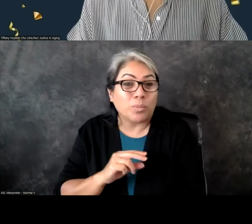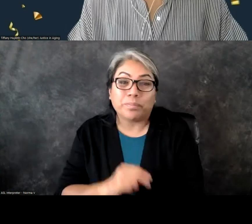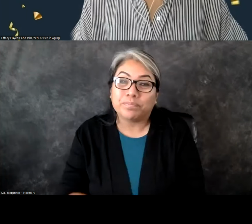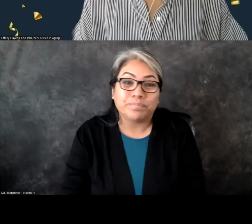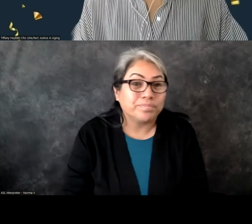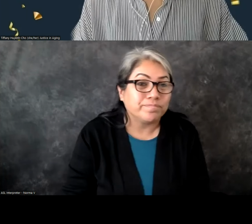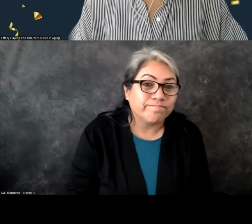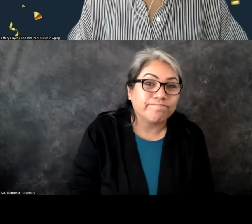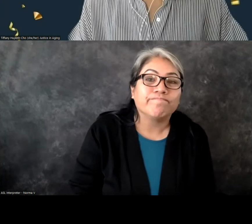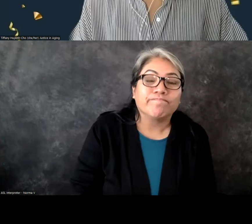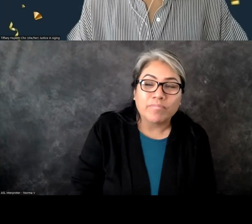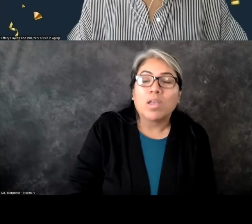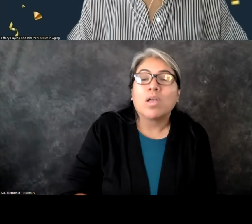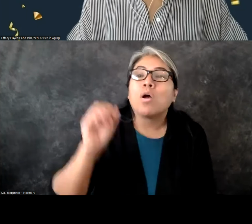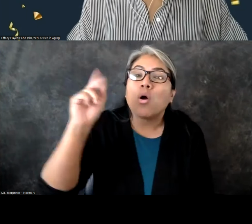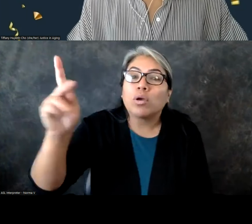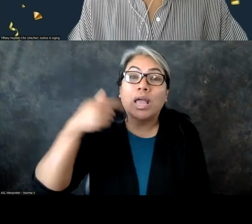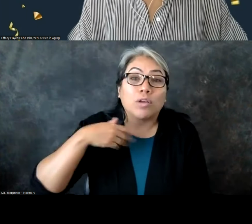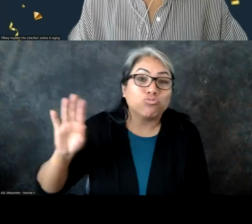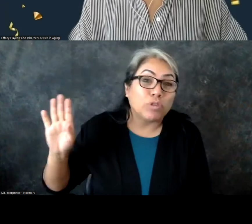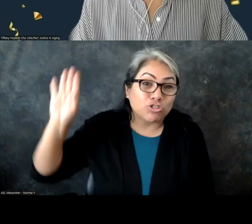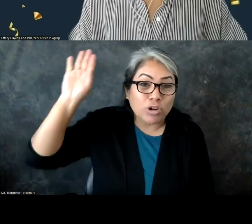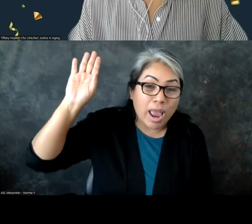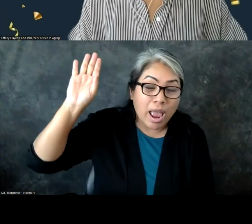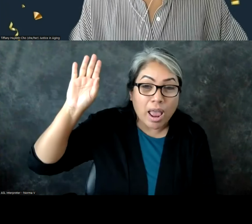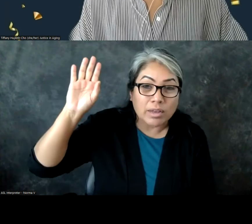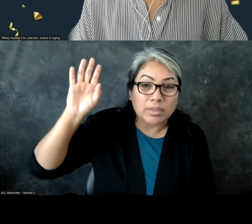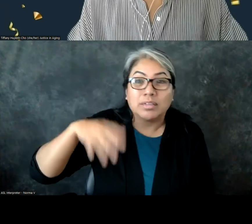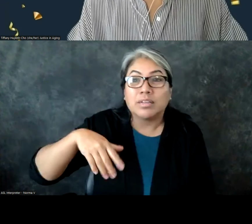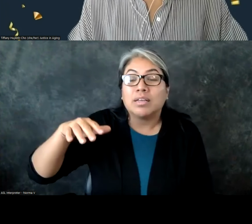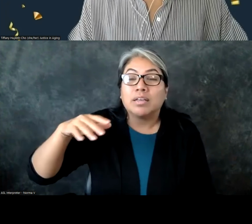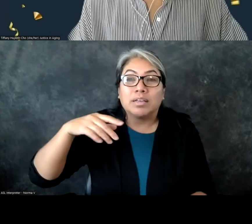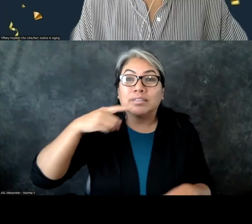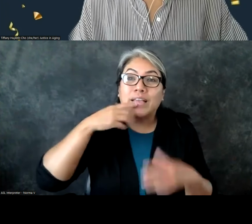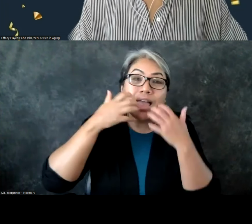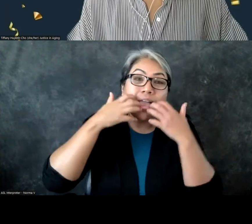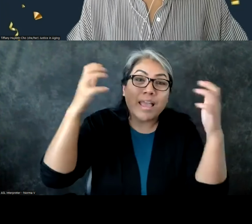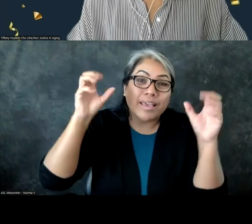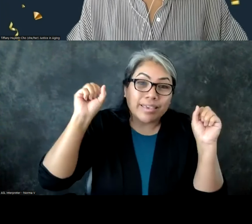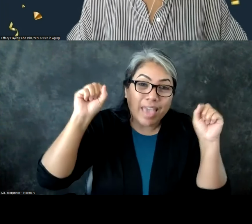person and 2,106 for a married couple. » JESSICA LEHMAN: Not very